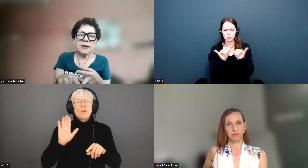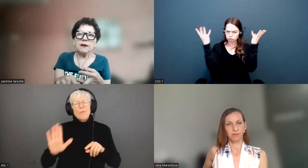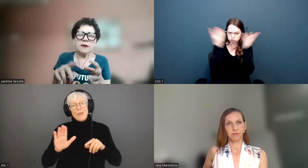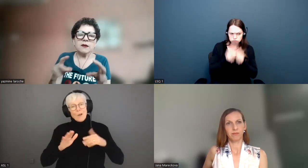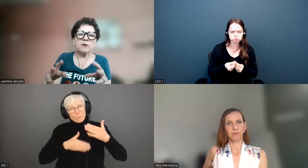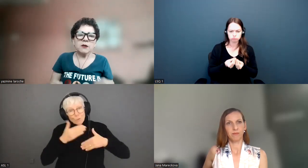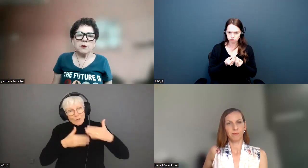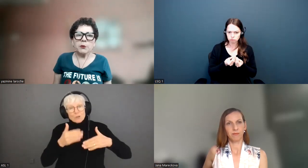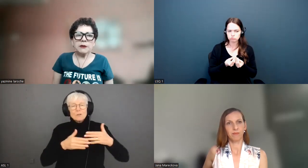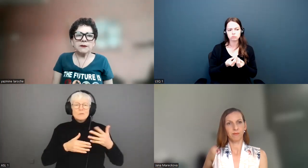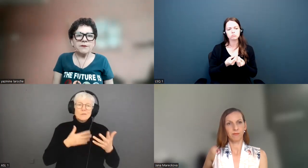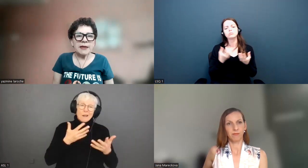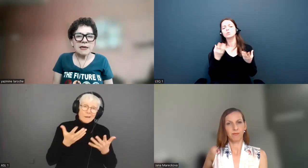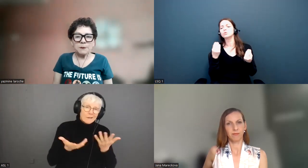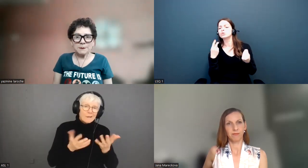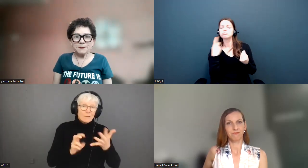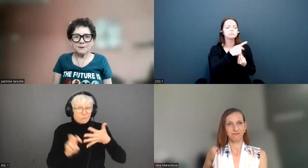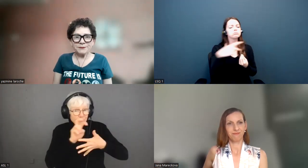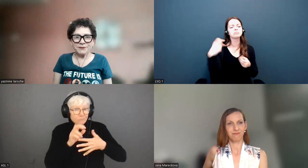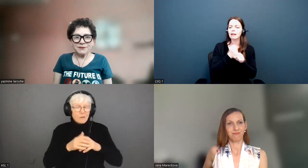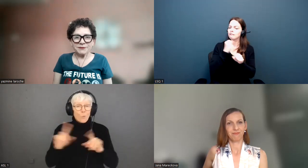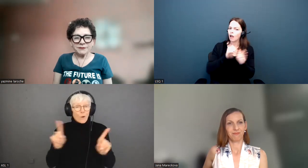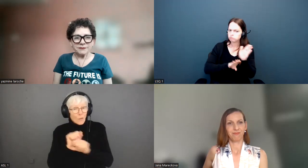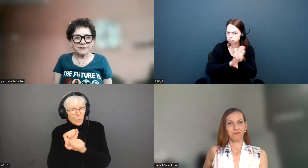like I think are really important thank you